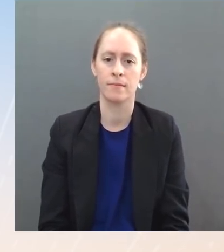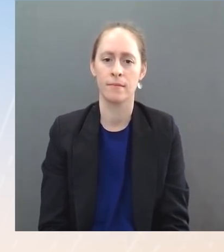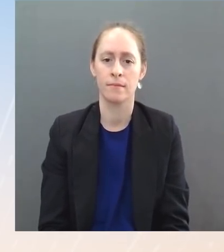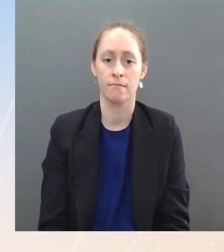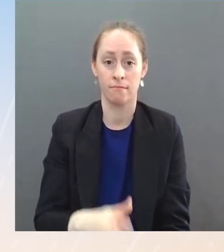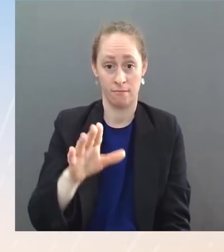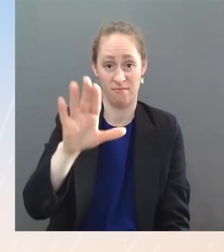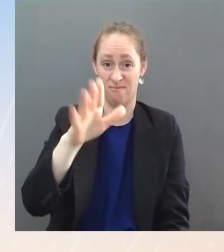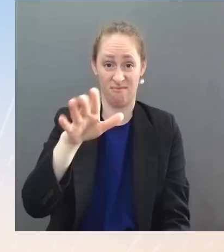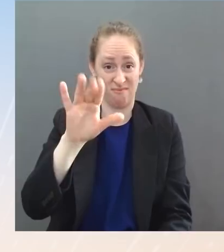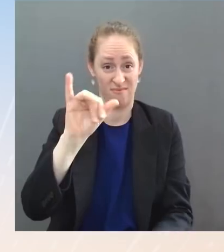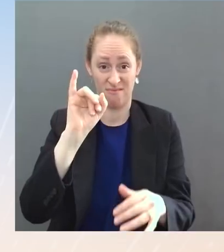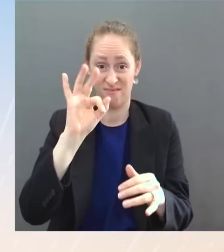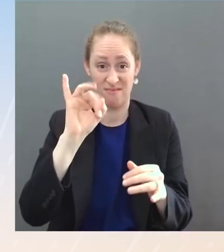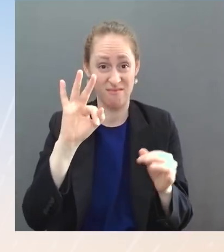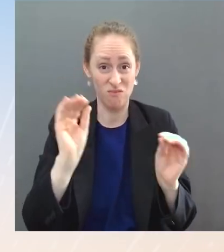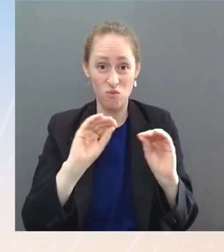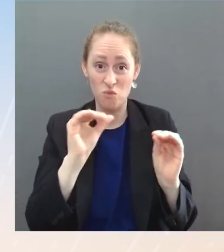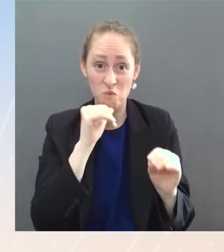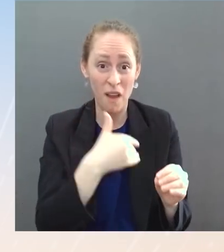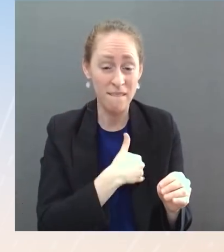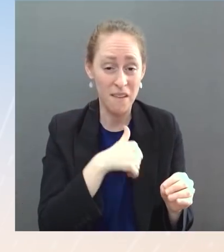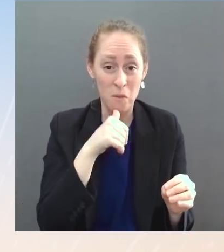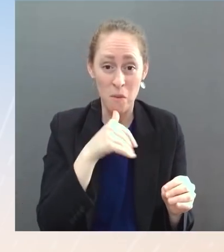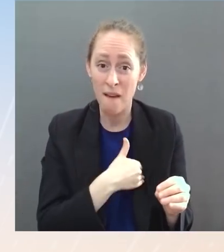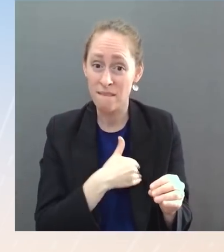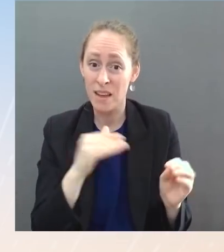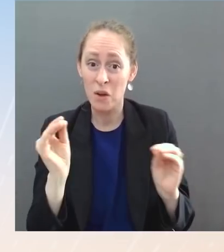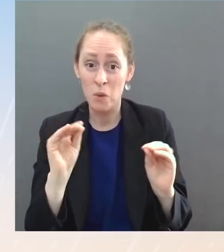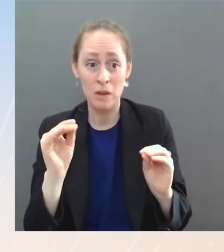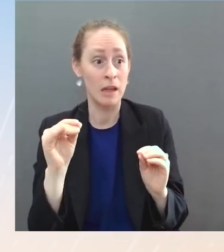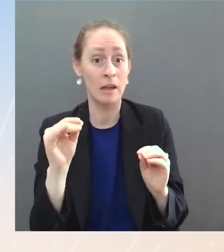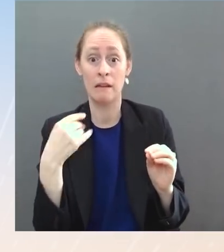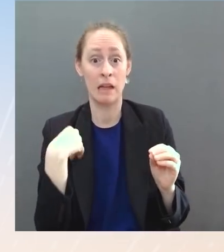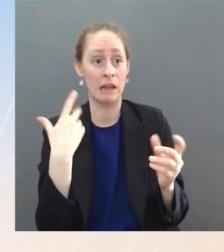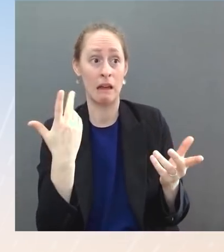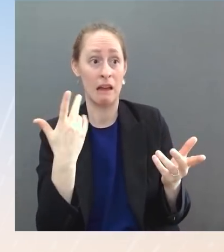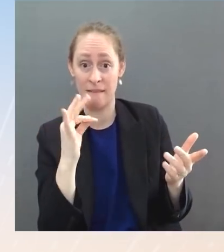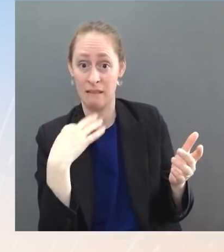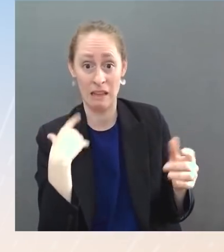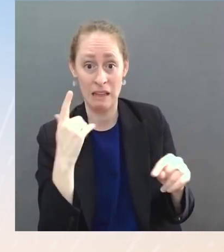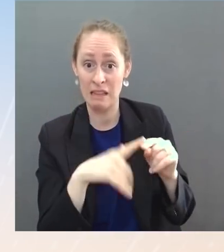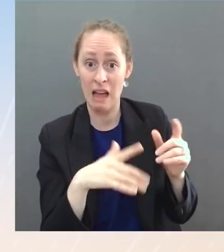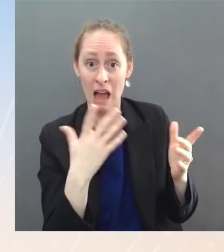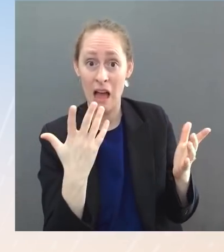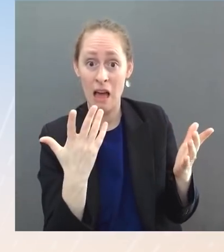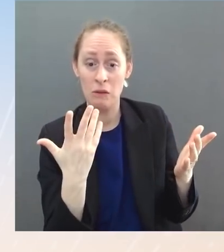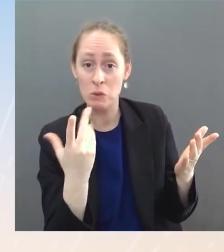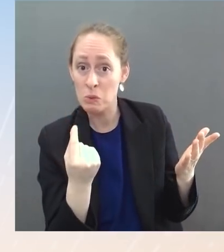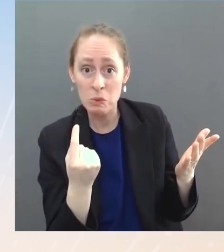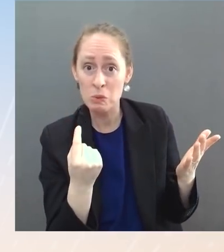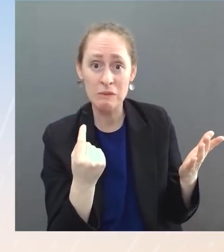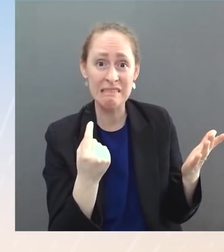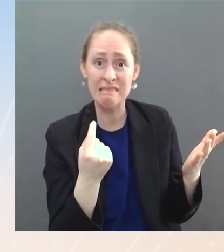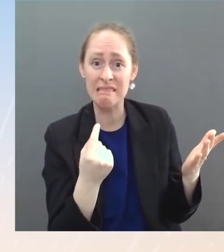that could effectively be integrated into the fight. Sorts of systems like this include longer-range anti-aircraft systems,